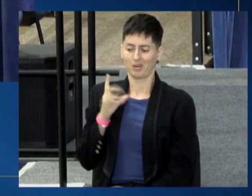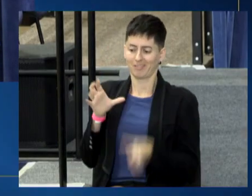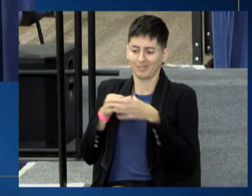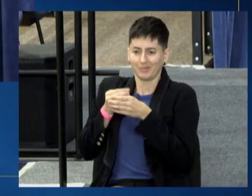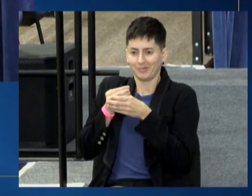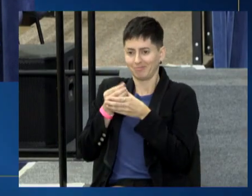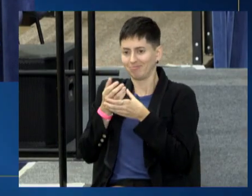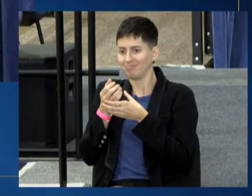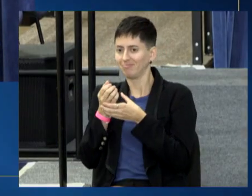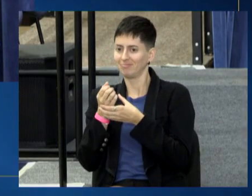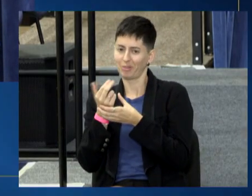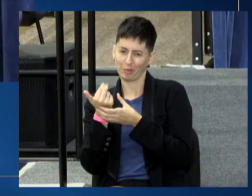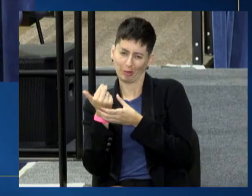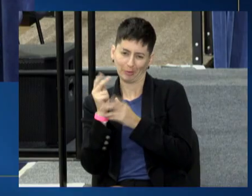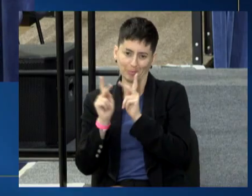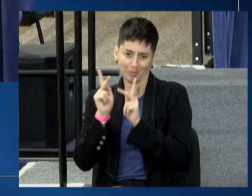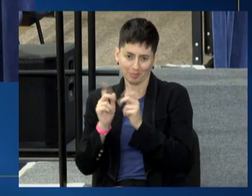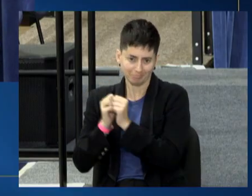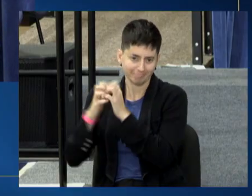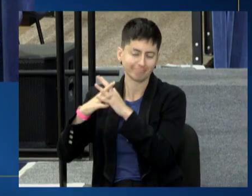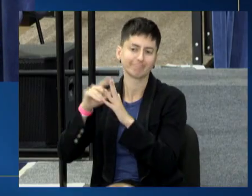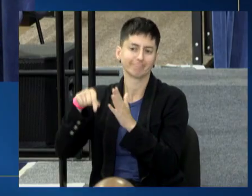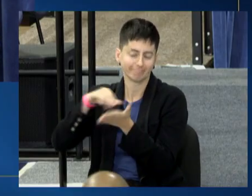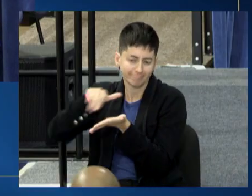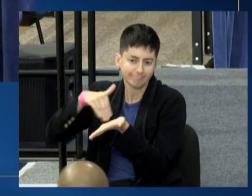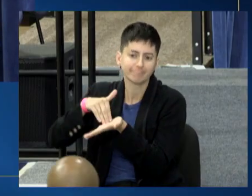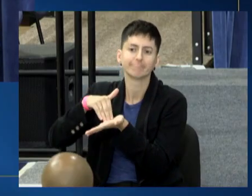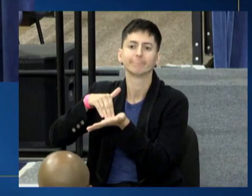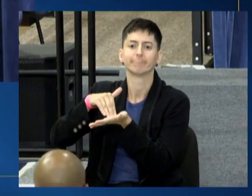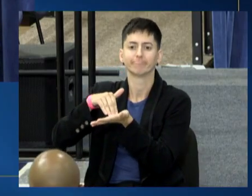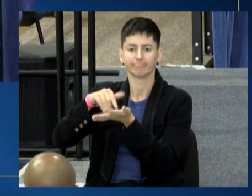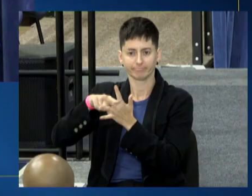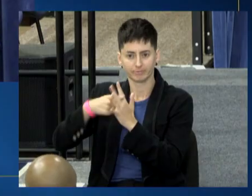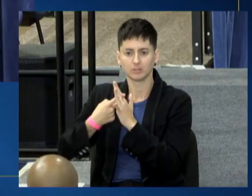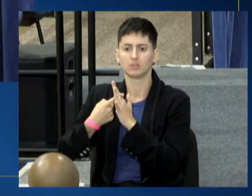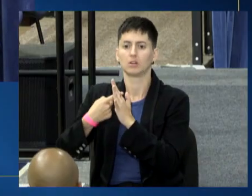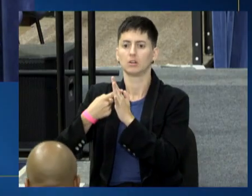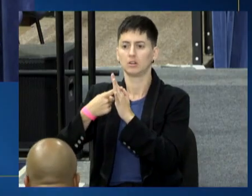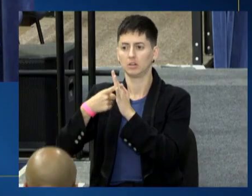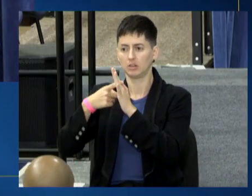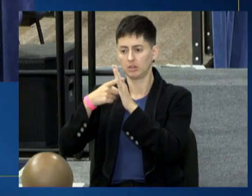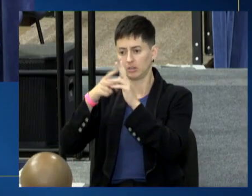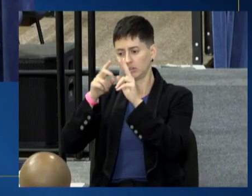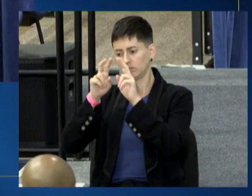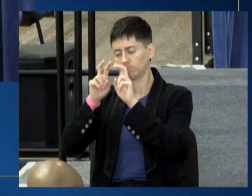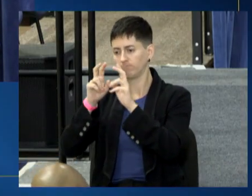40 programs and innovative regulatory review pilots. We've centralized programs to help the